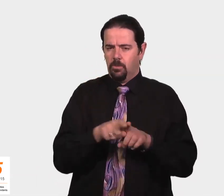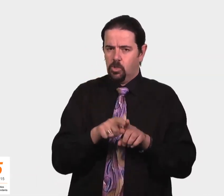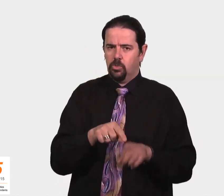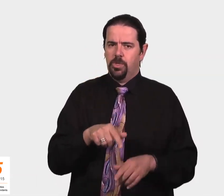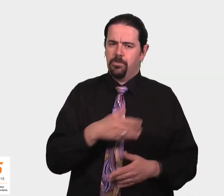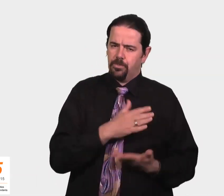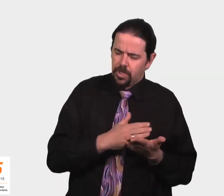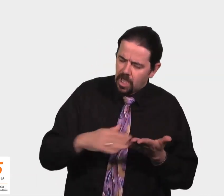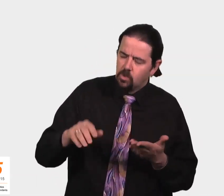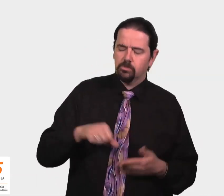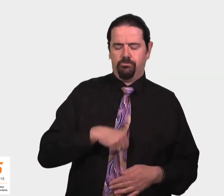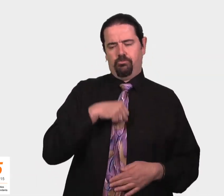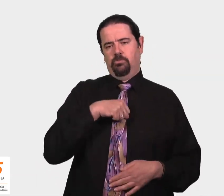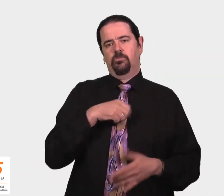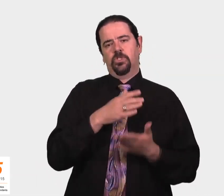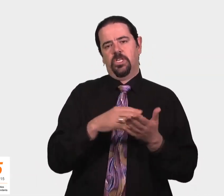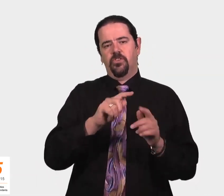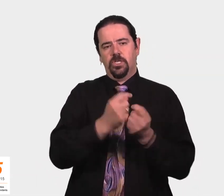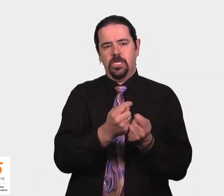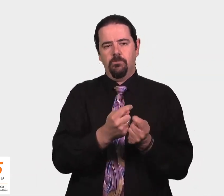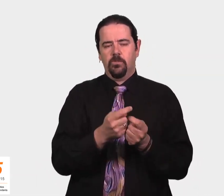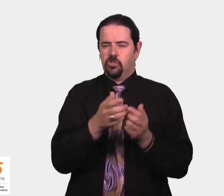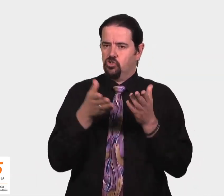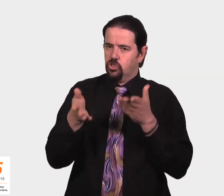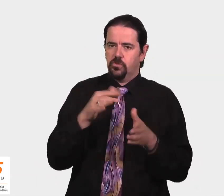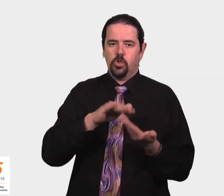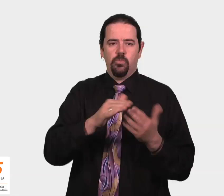and proud to be part of a great team serving the community.